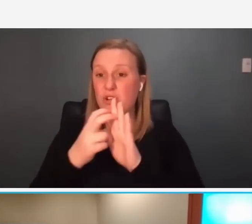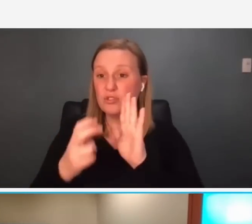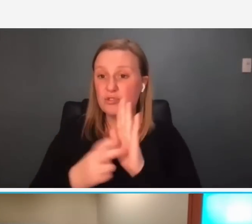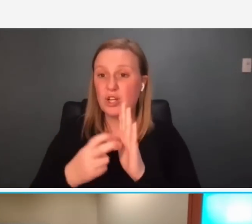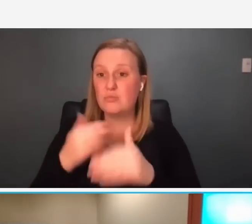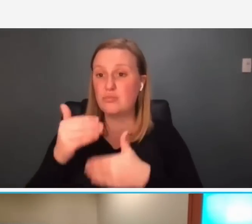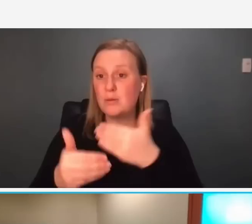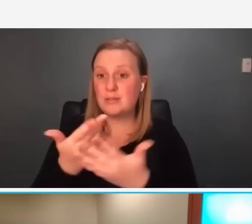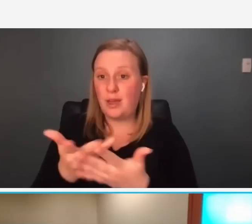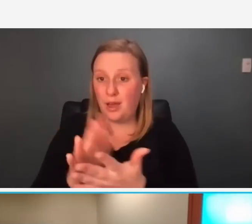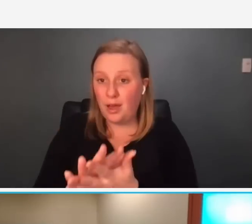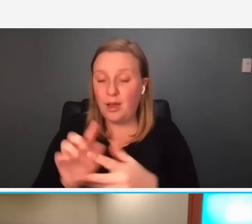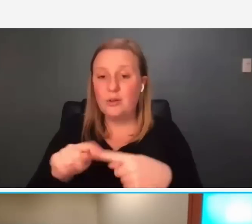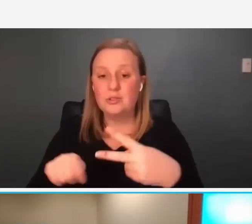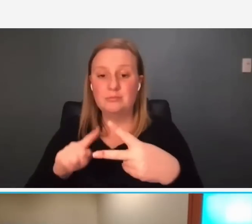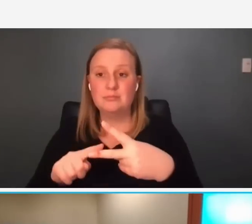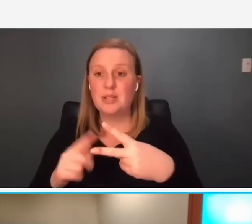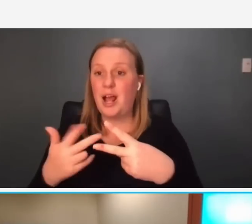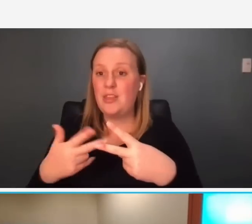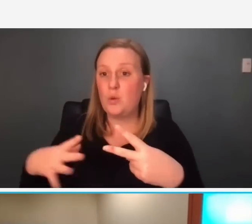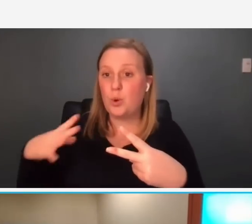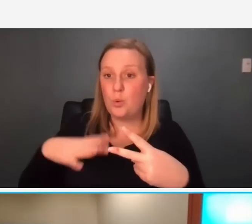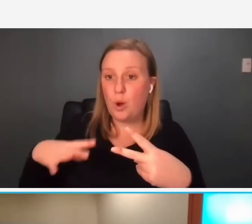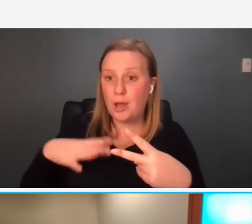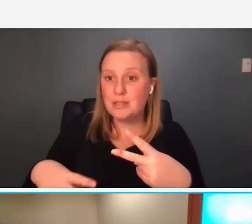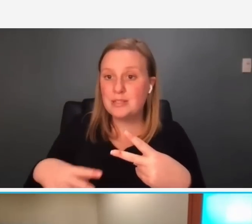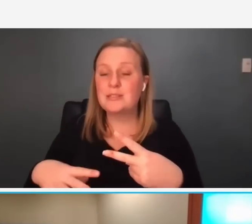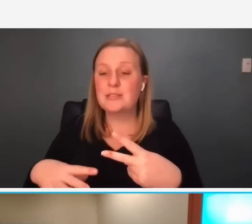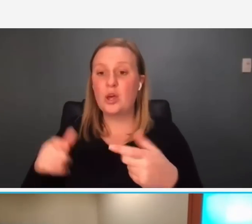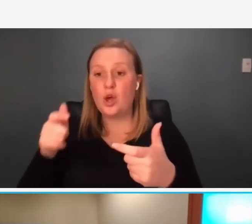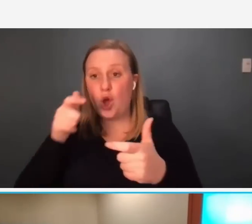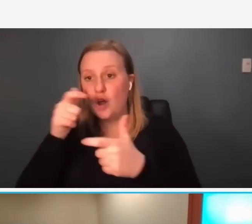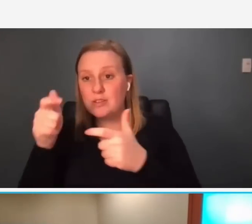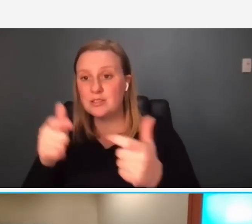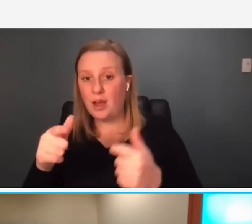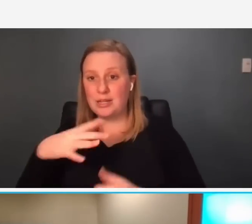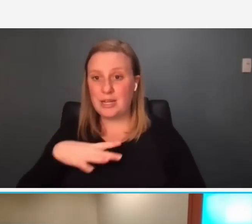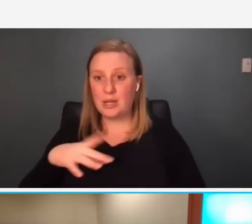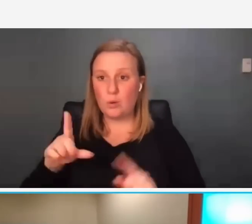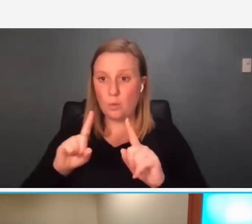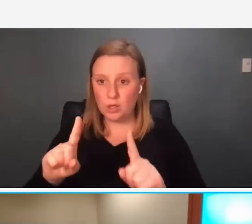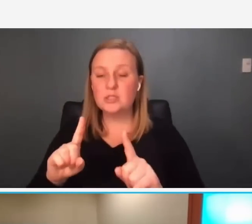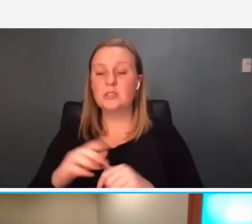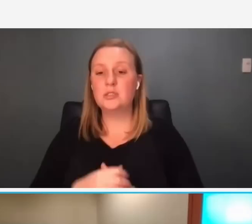other requirements an regulatory oversight that will apply to aged care providers under the new model.